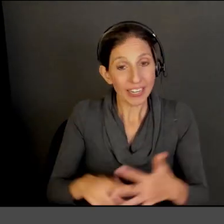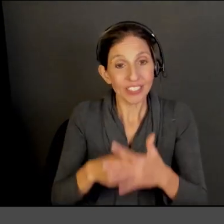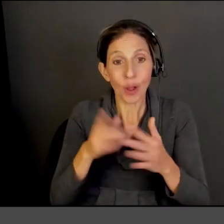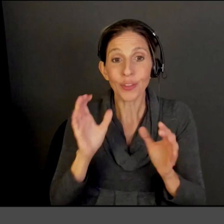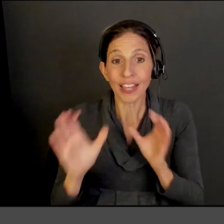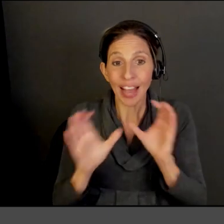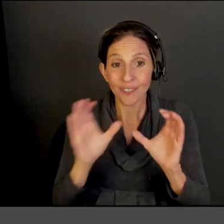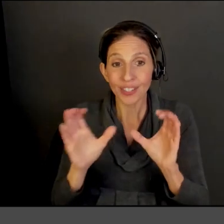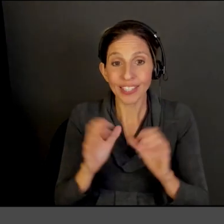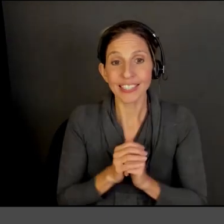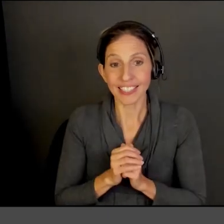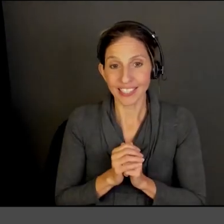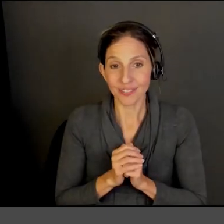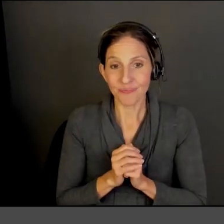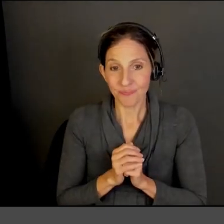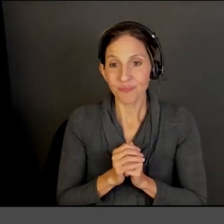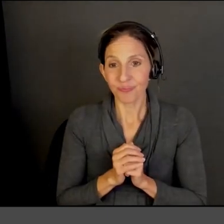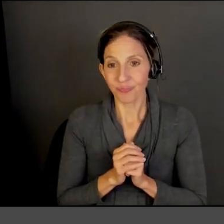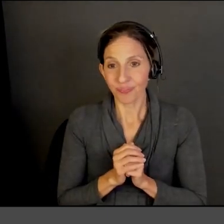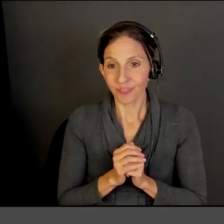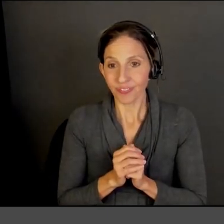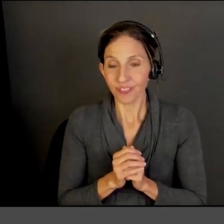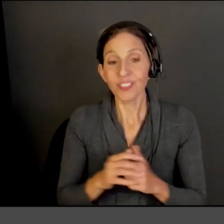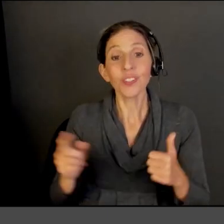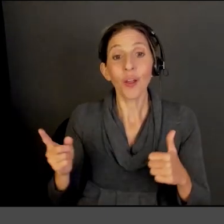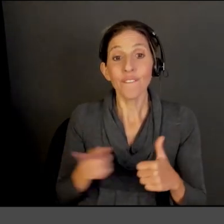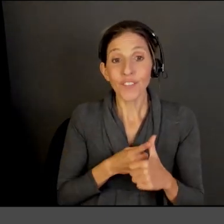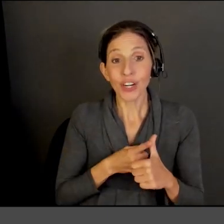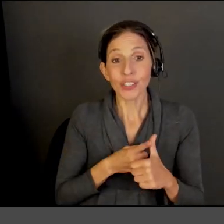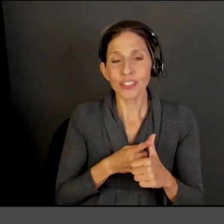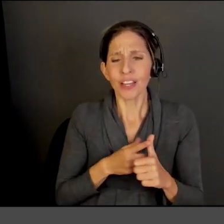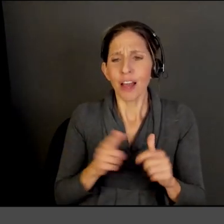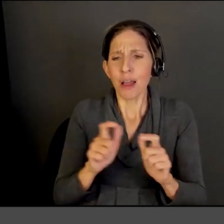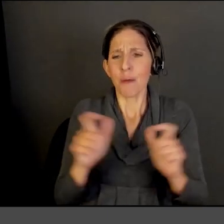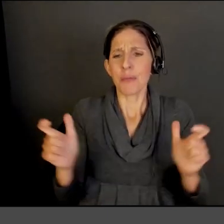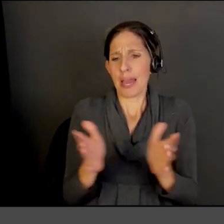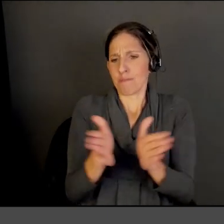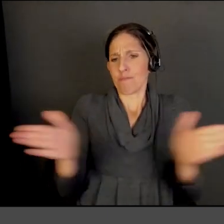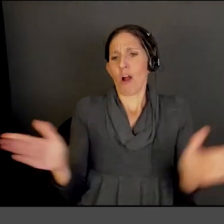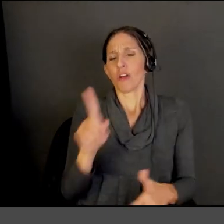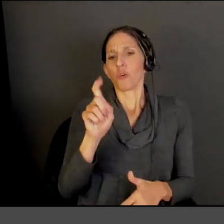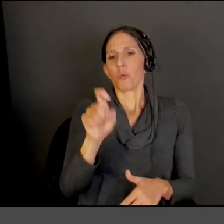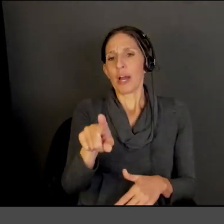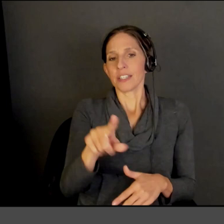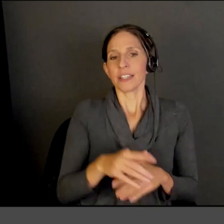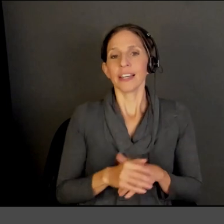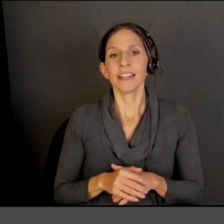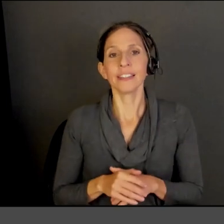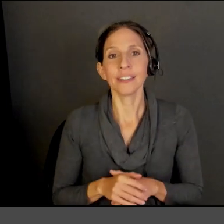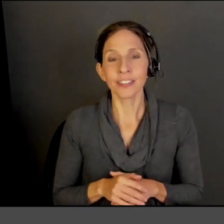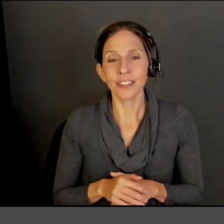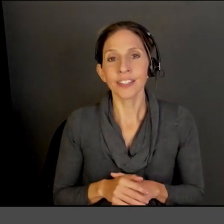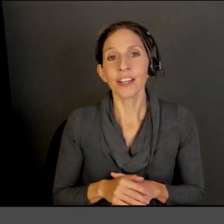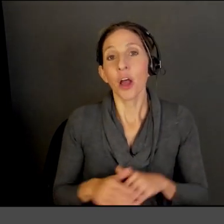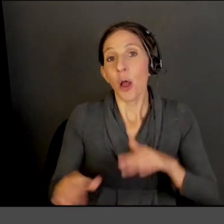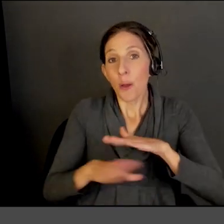FIRST, A BIG, BROAD QUESTION. BIG, BROAD QUESTION. BASED ON YOUR OWN WORK AND EXPERIENCE